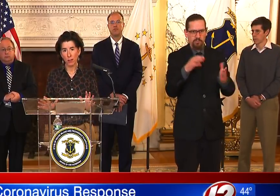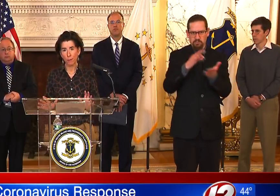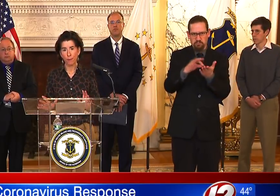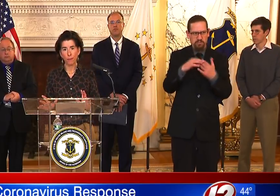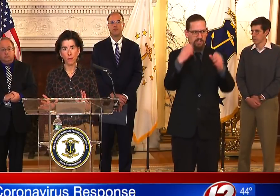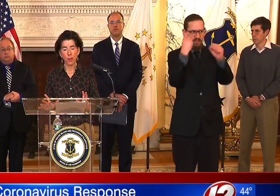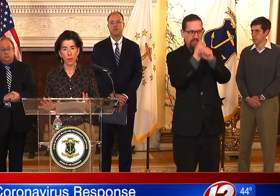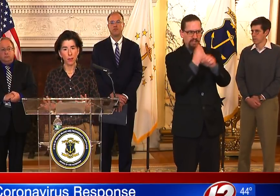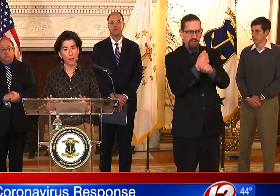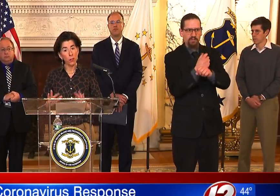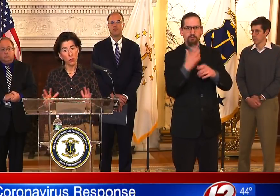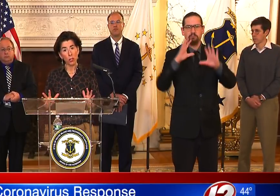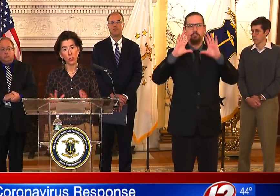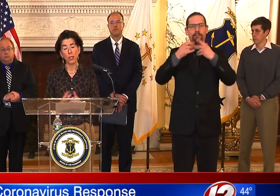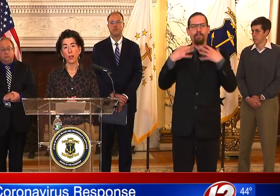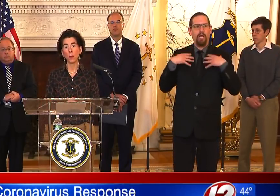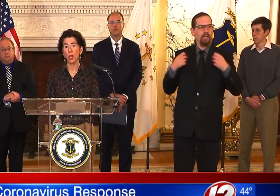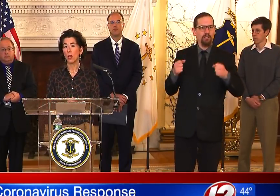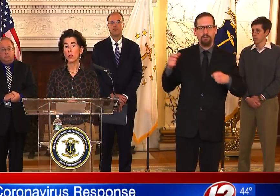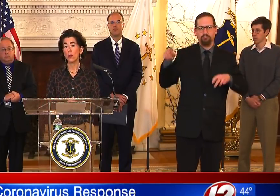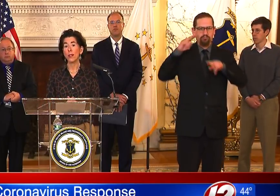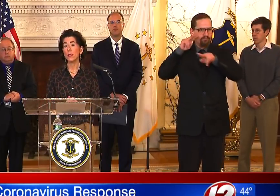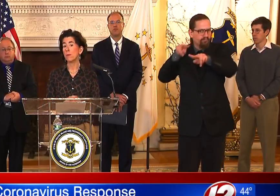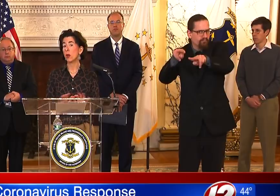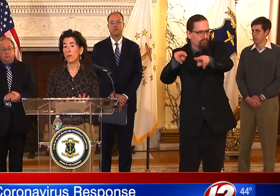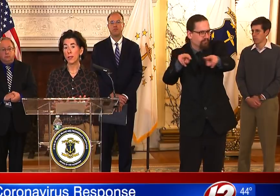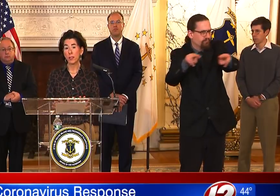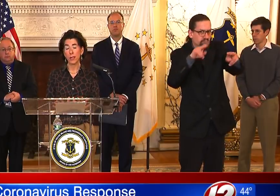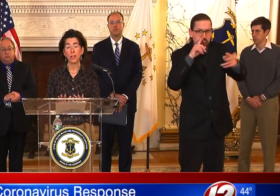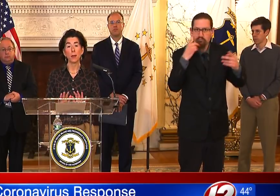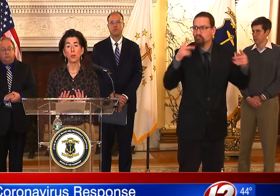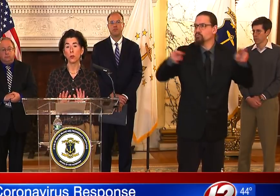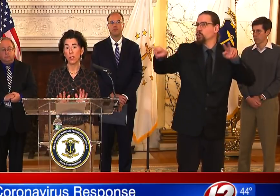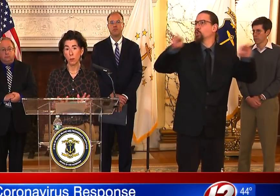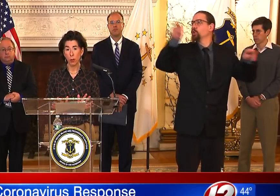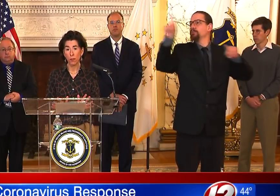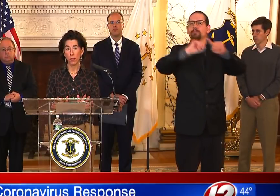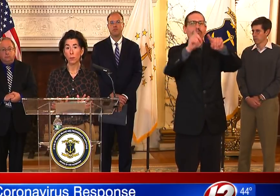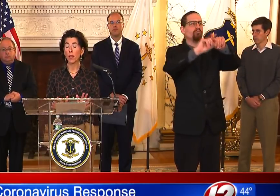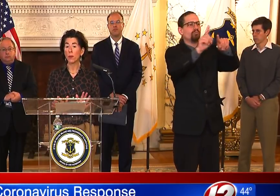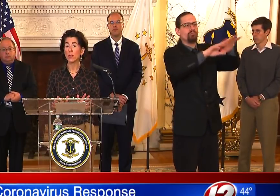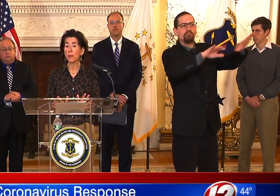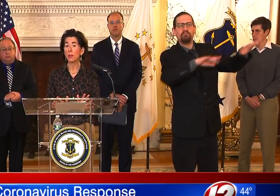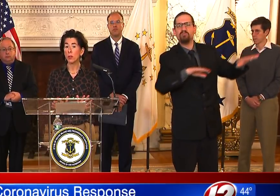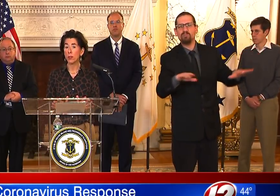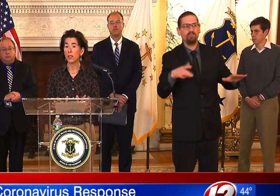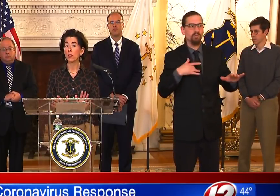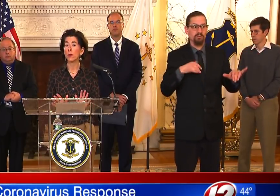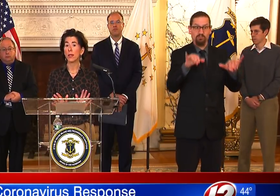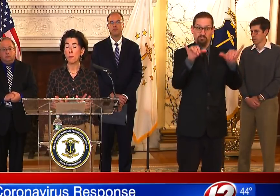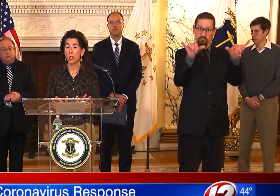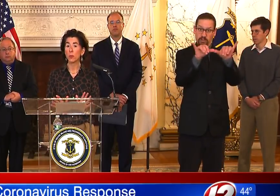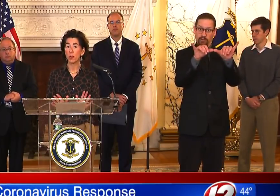INSPECTORS, WE ARE OUT, OBSERVING, COUNTING. THE DEPARTMENT OF HEALTH HAS A CONTACT TRACING STRUCTURE SET UP